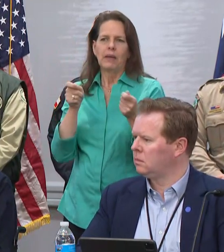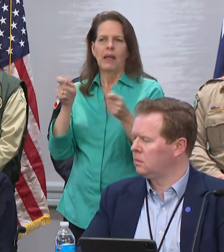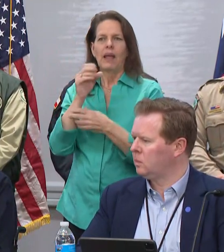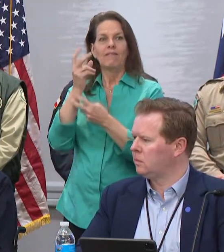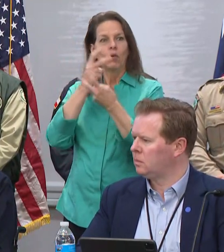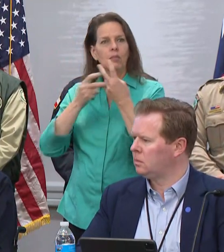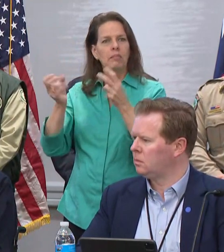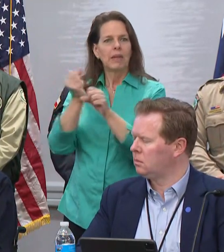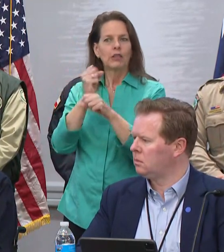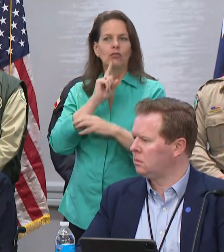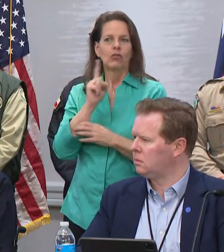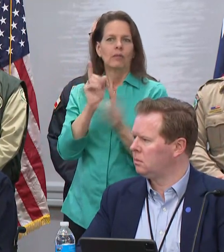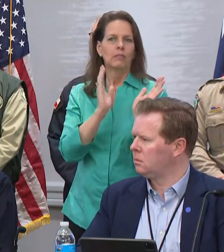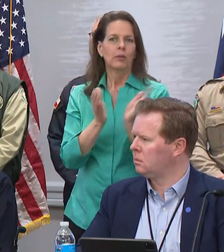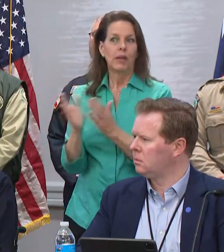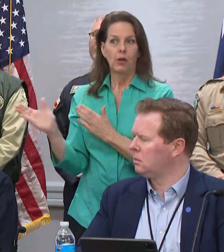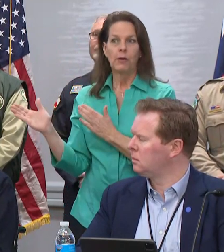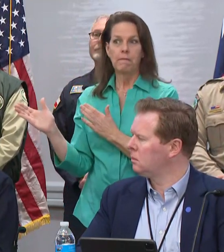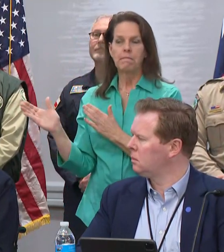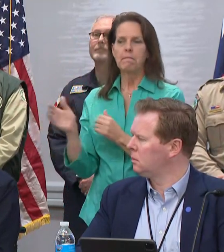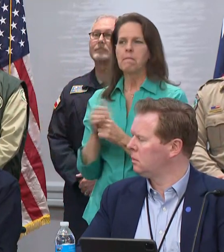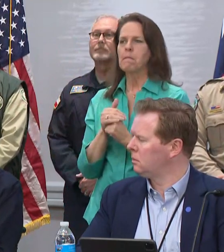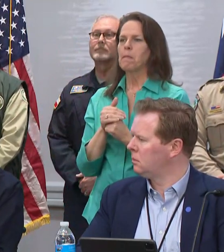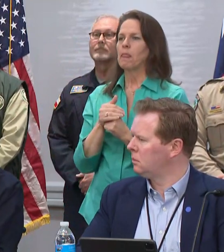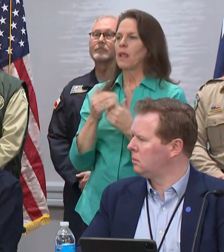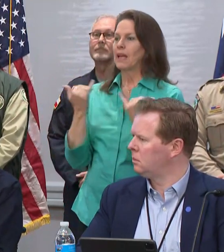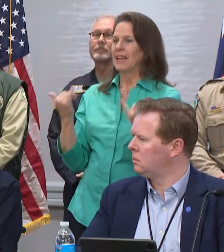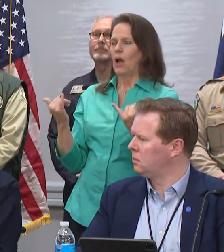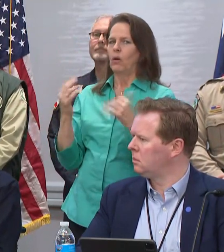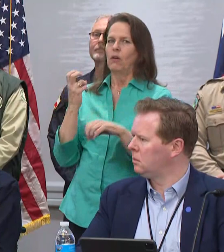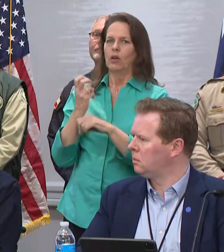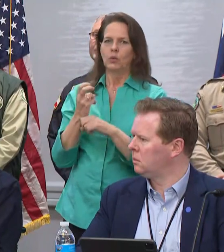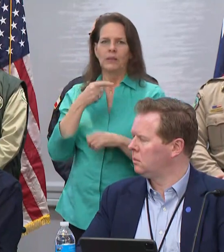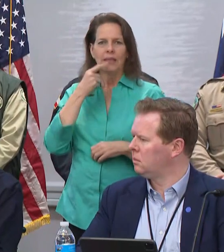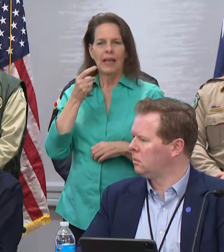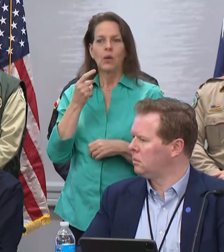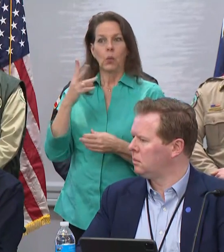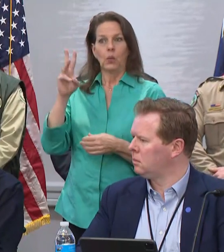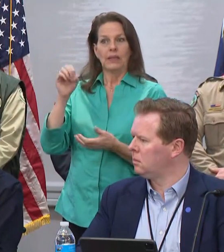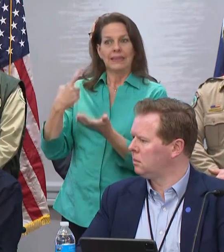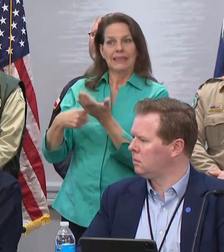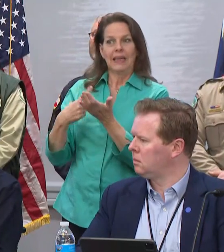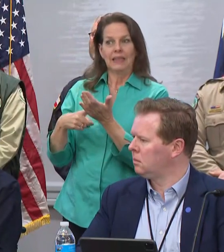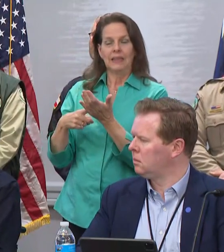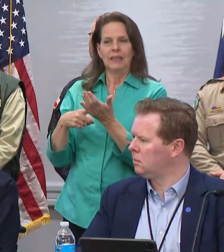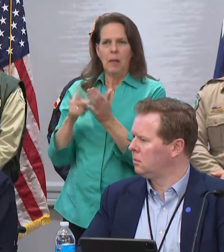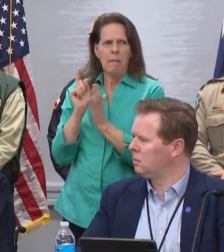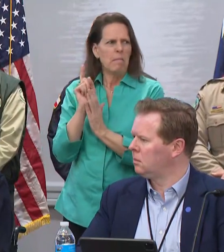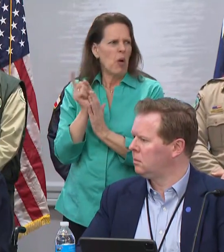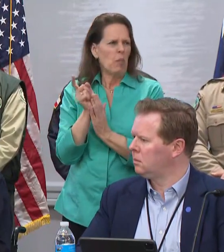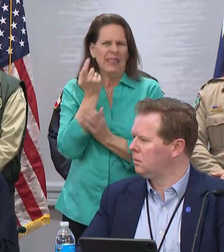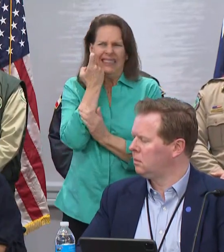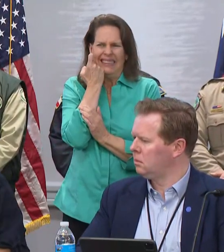To make sure that they are prepared, it's artist standing as we discussed just moments before coming out